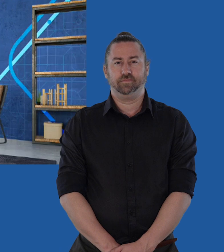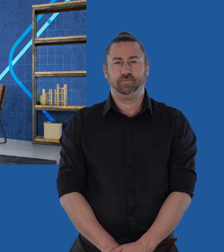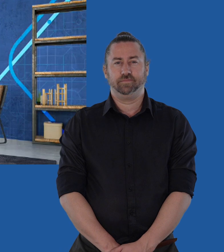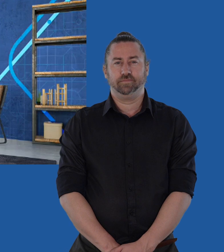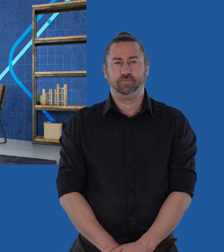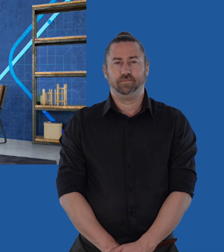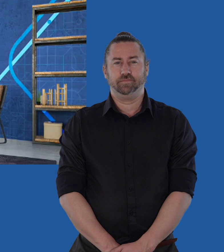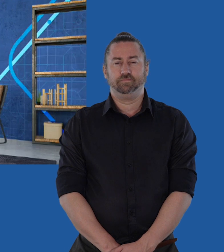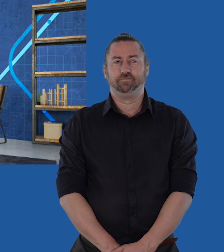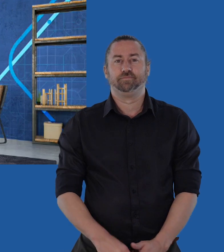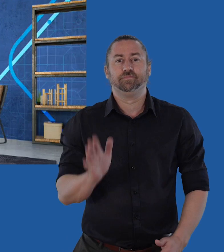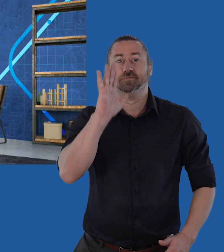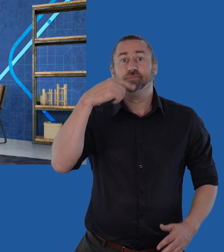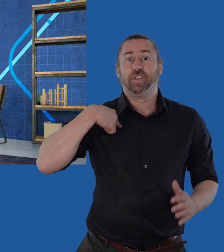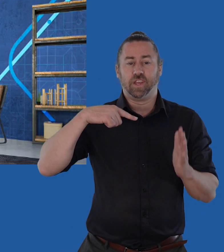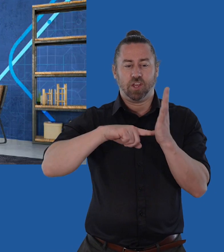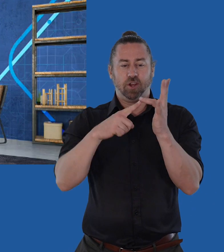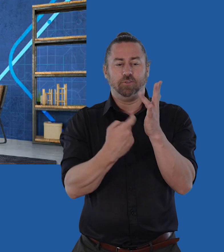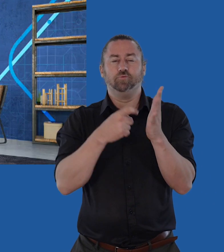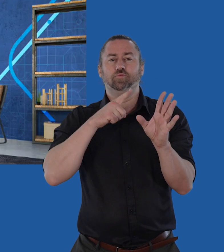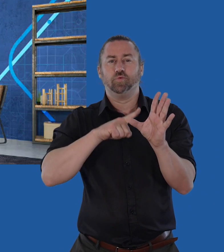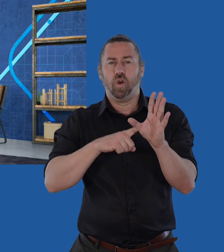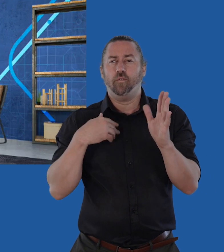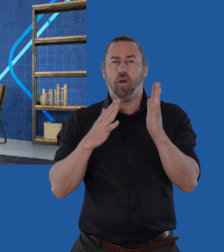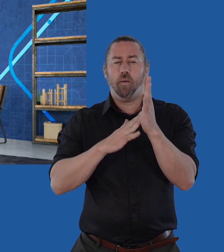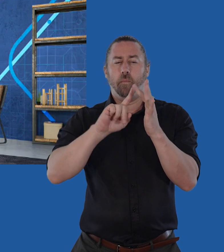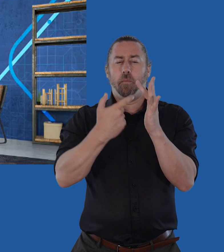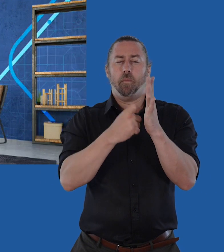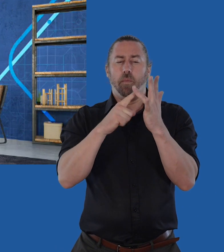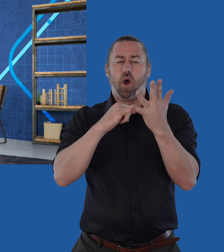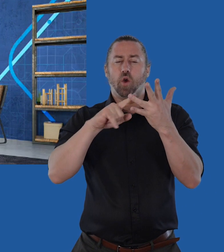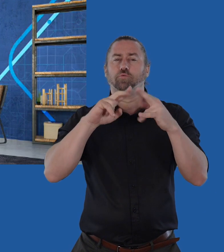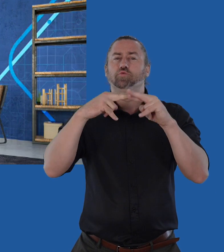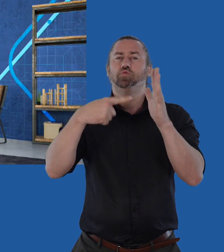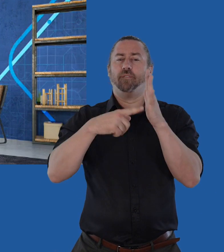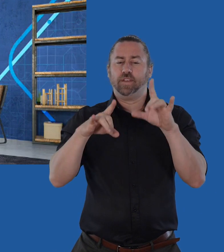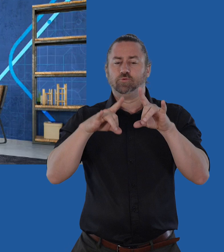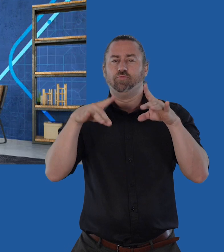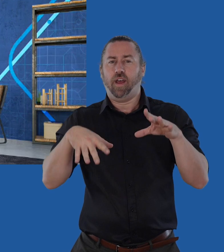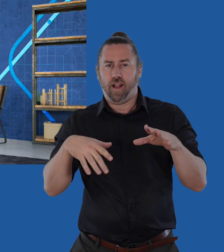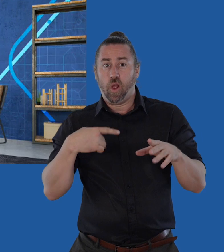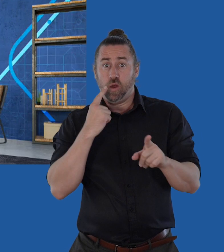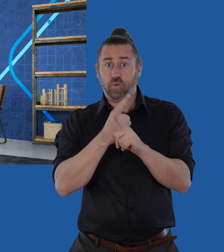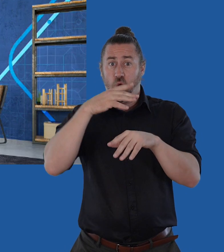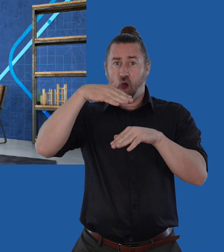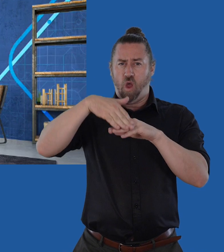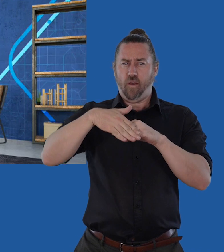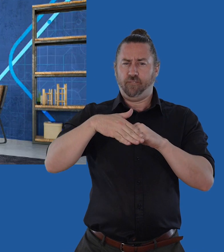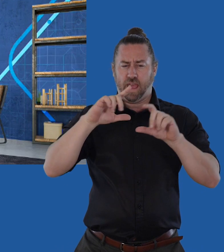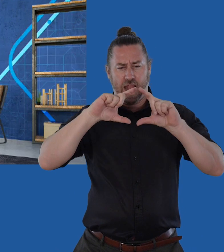Good day, I'm Troy from Microsoft Australia Education, and welcome to our introduction to the inclusive classroom sponsored,